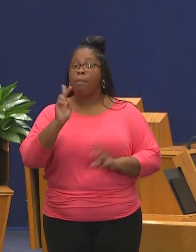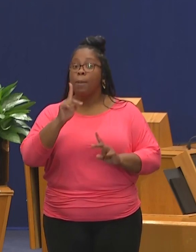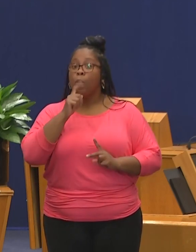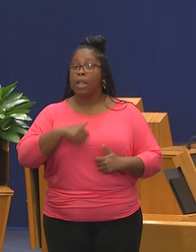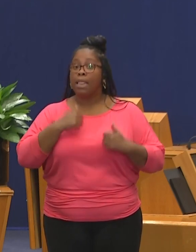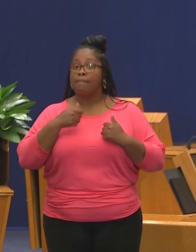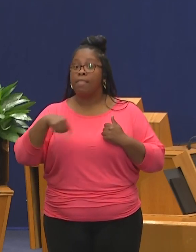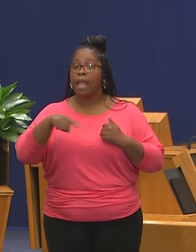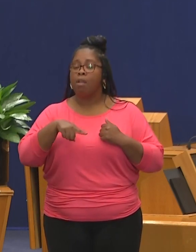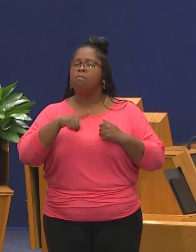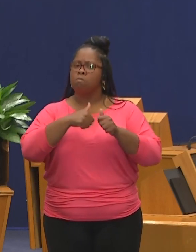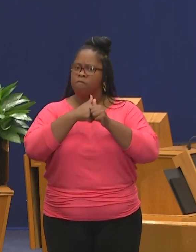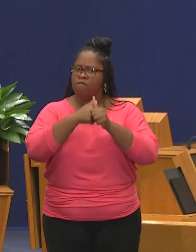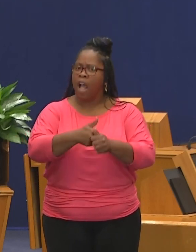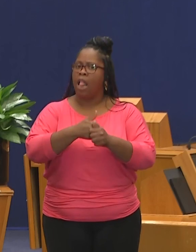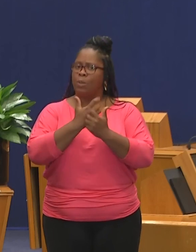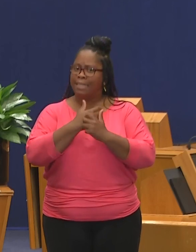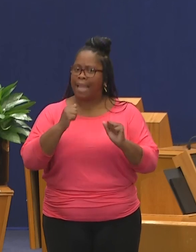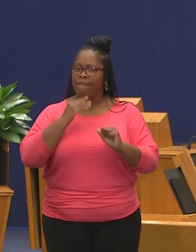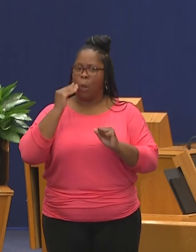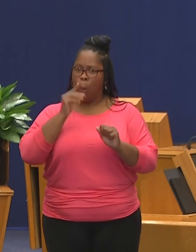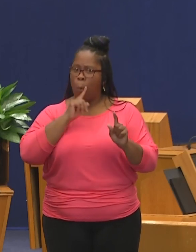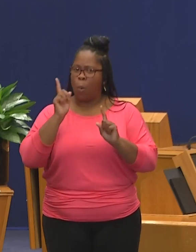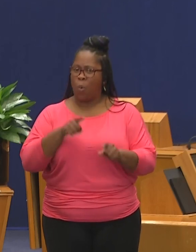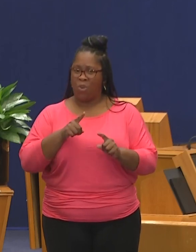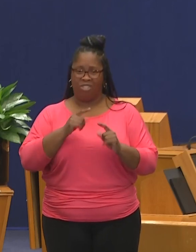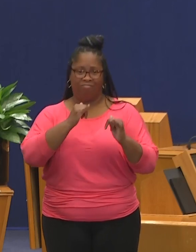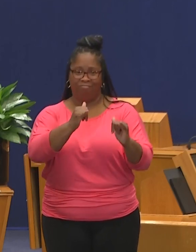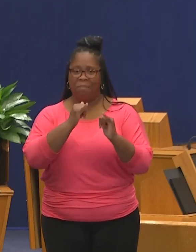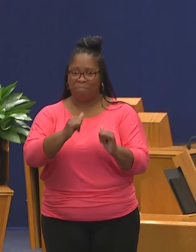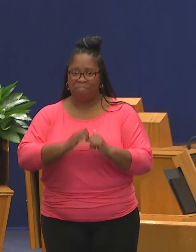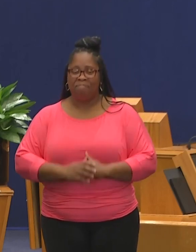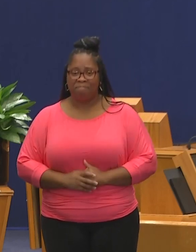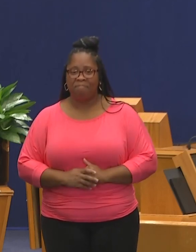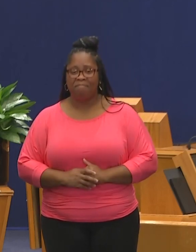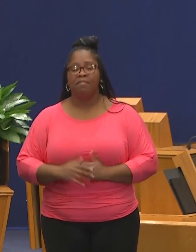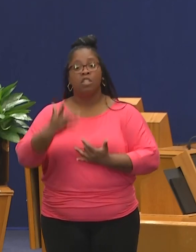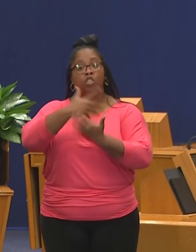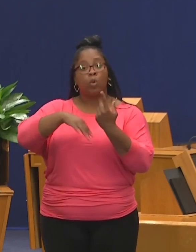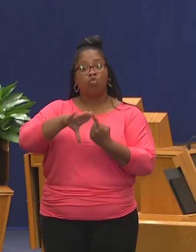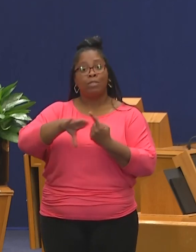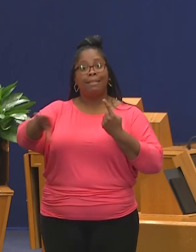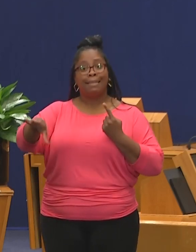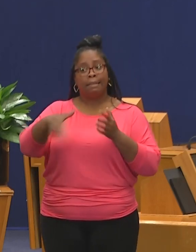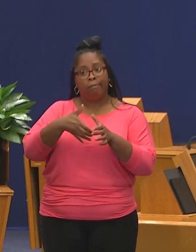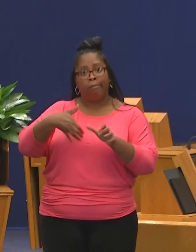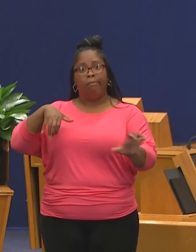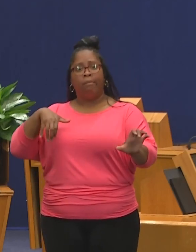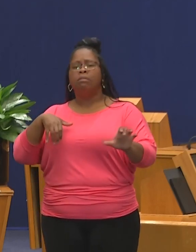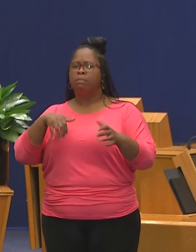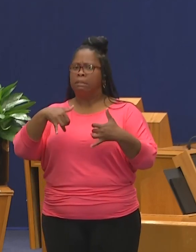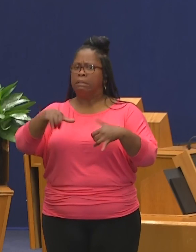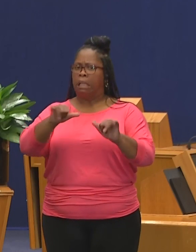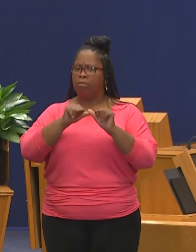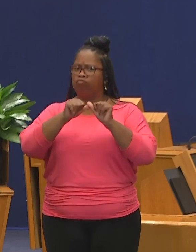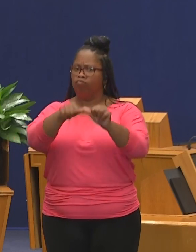ALL THE OCCUPANTS ARE EXPECTED TO ABIDE BY THE SAFER AT HOME ORDER JUST LIKE ALL OF US.